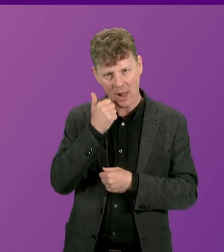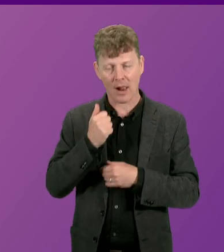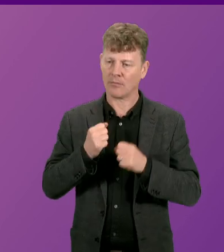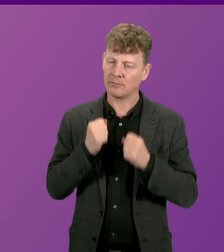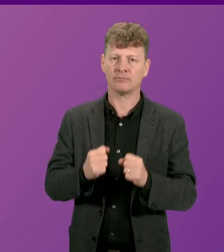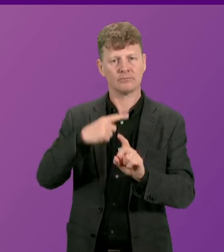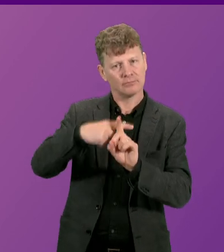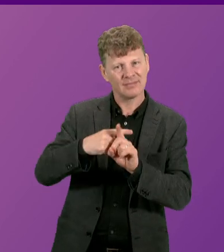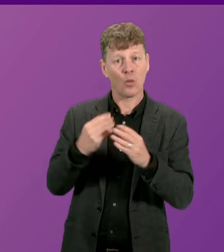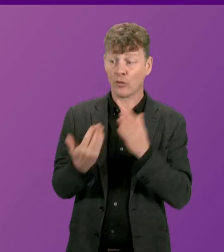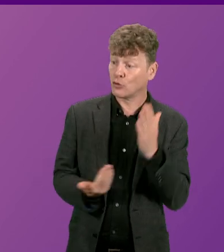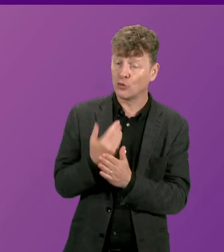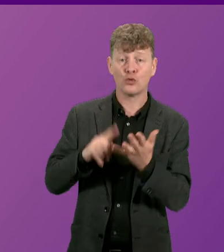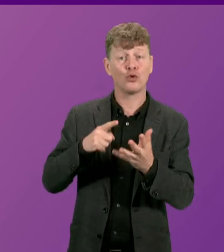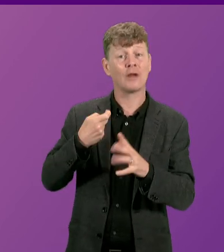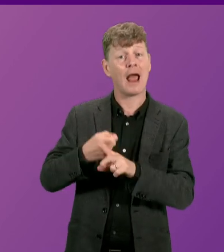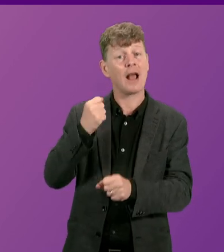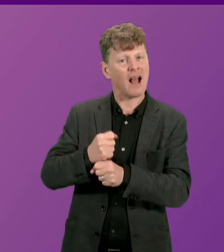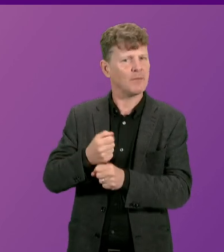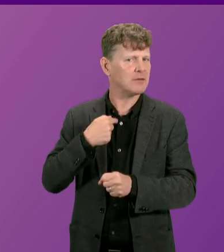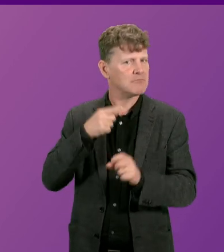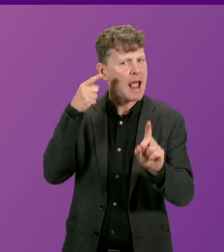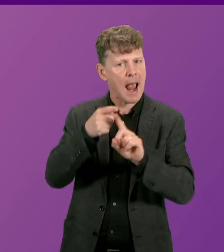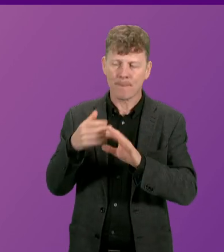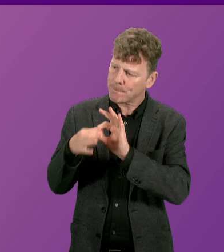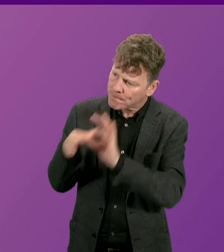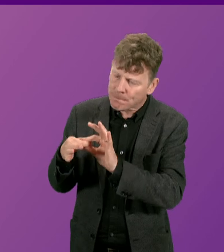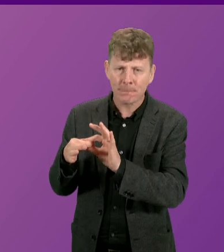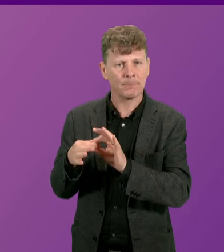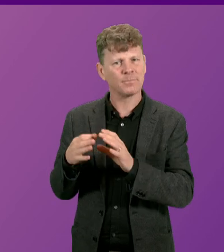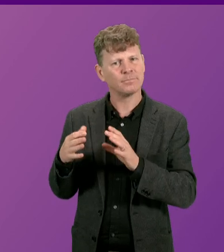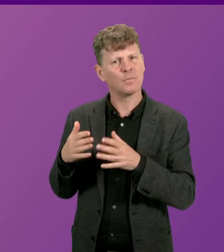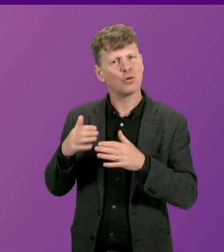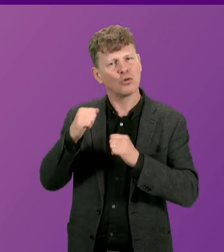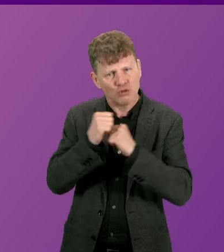incoming United Kingdom Government. I intend to engage constructively on those questions